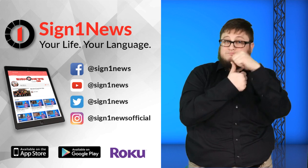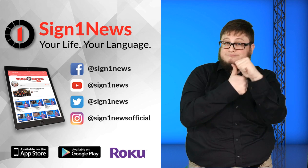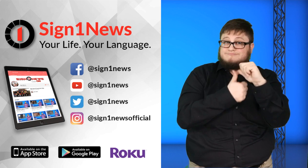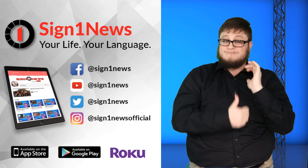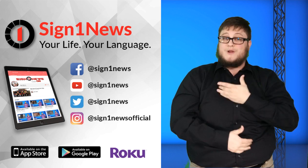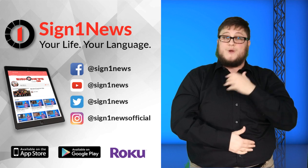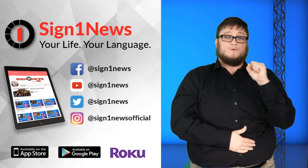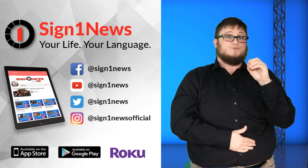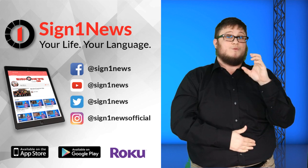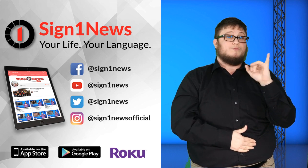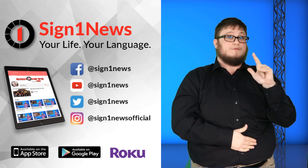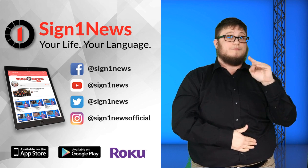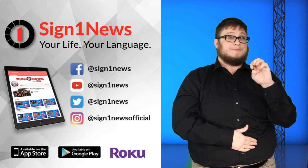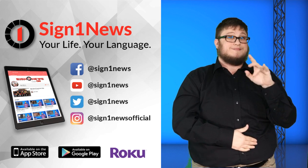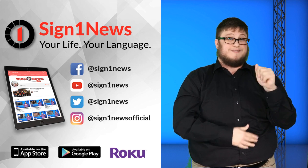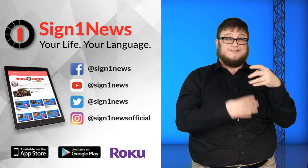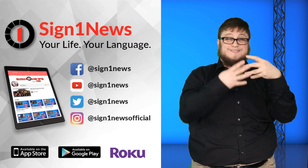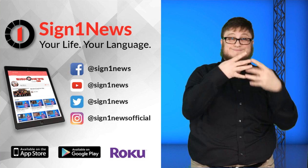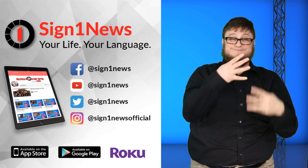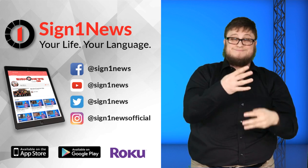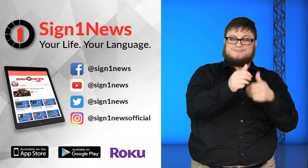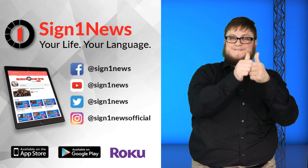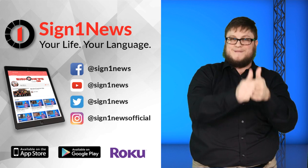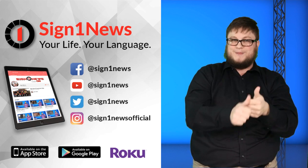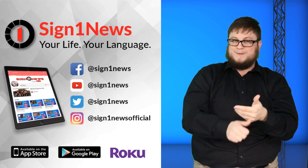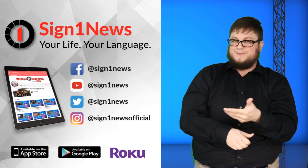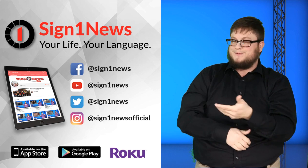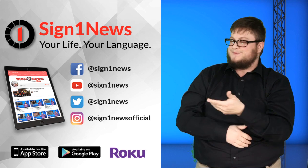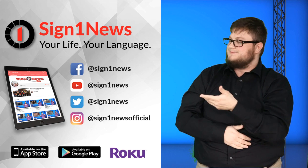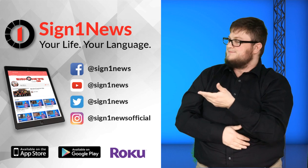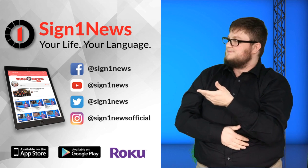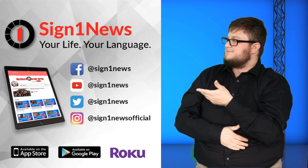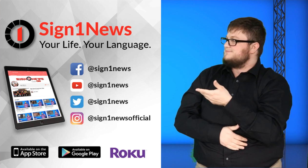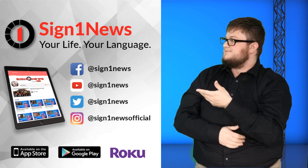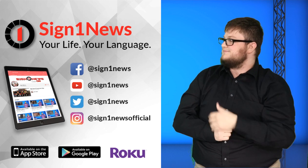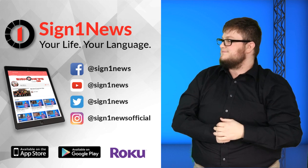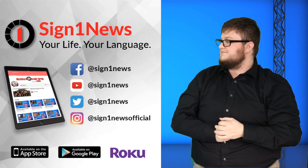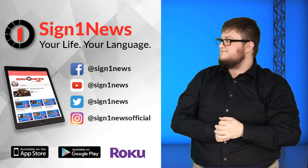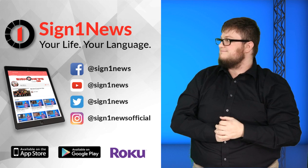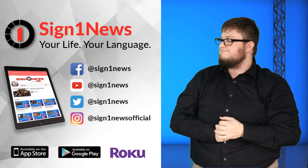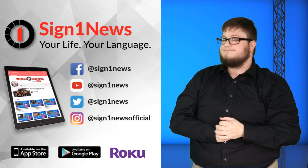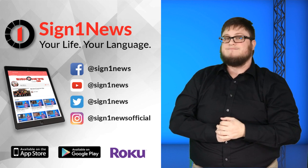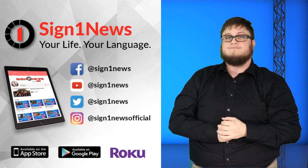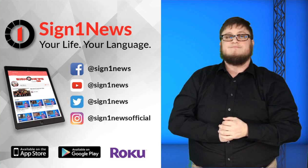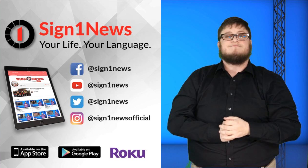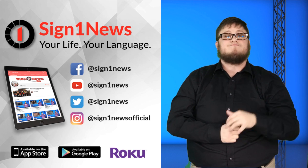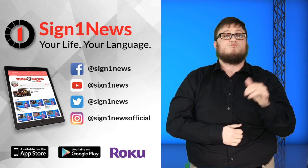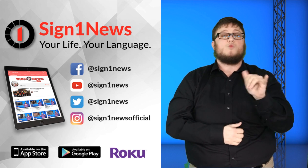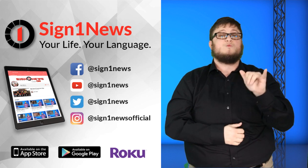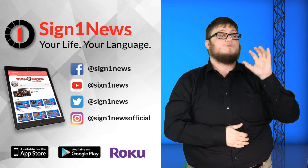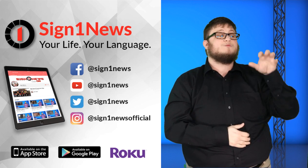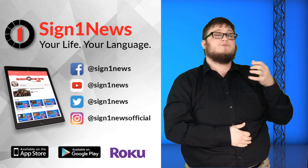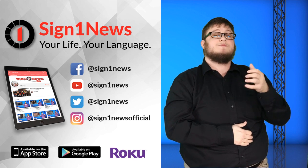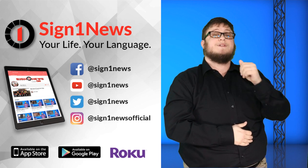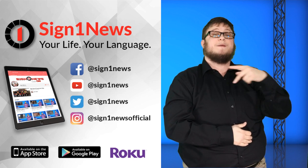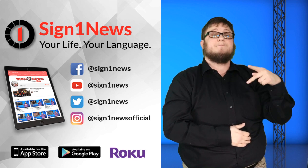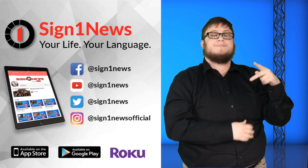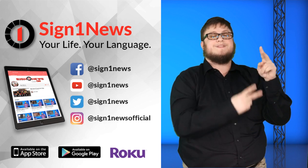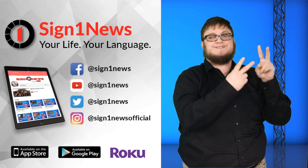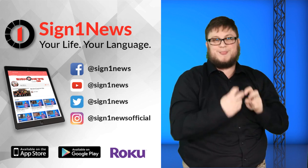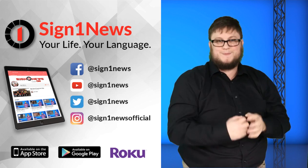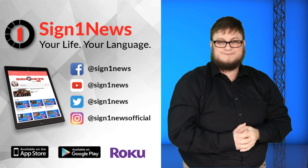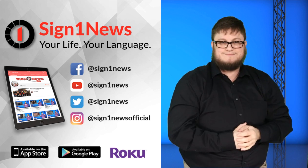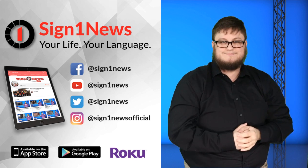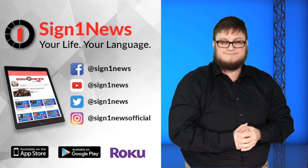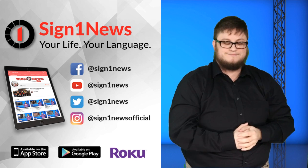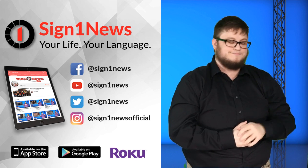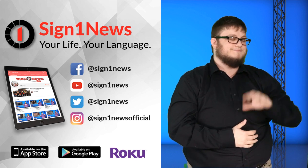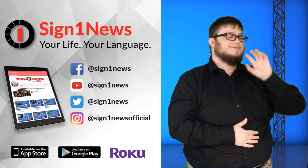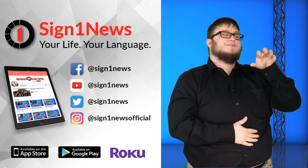Remember to follow us on all of our social media platforms and be sure to download our app too.